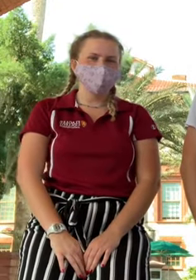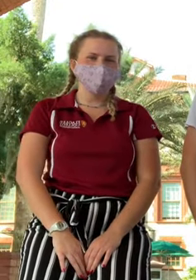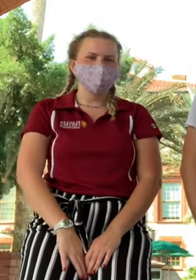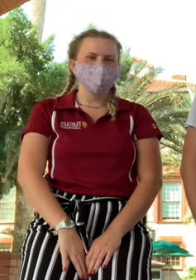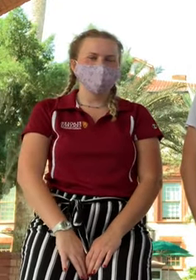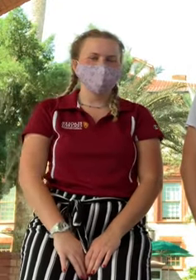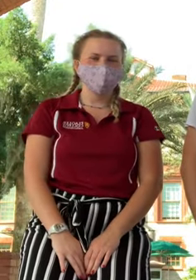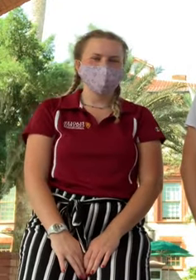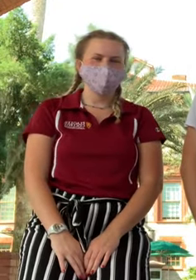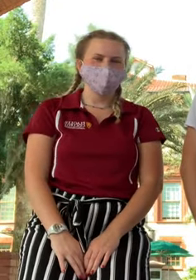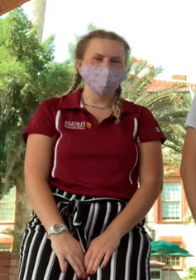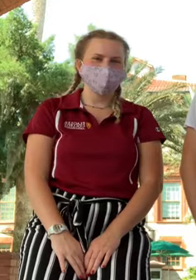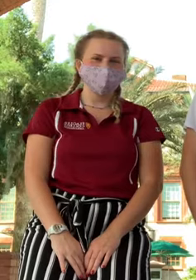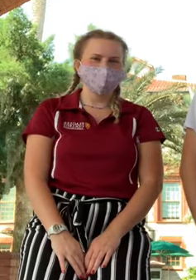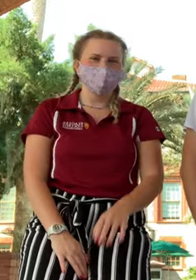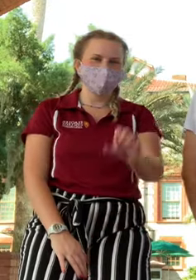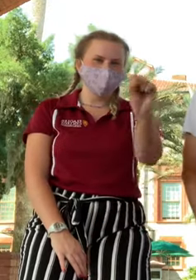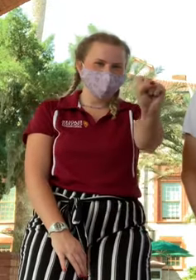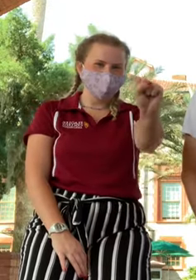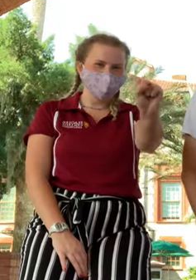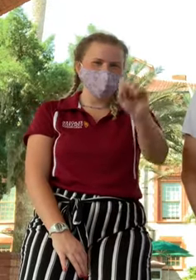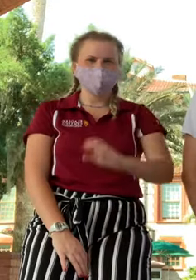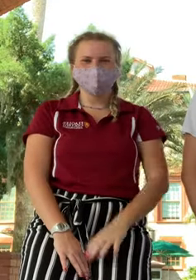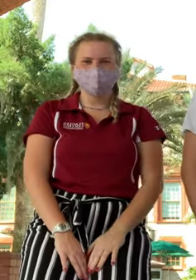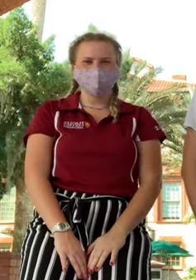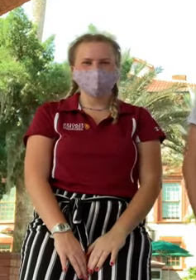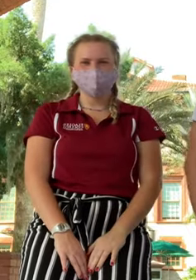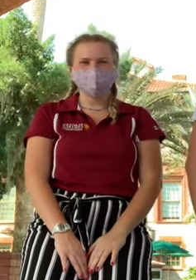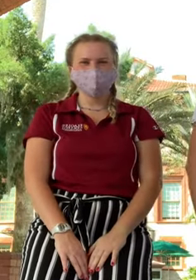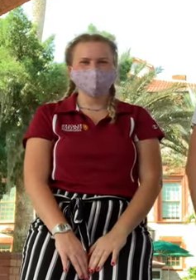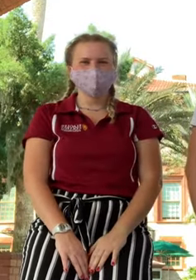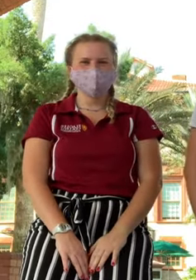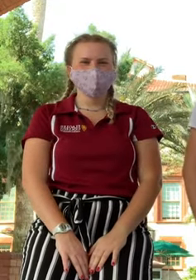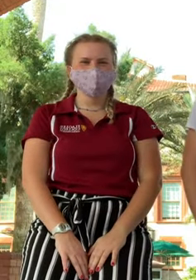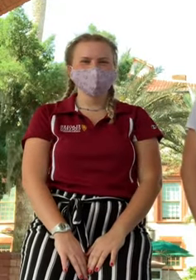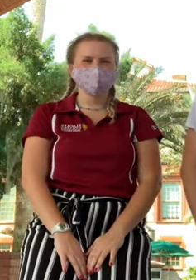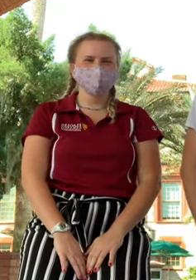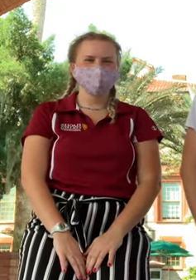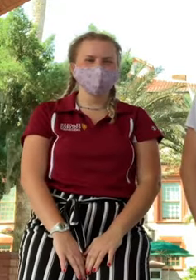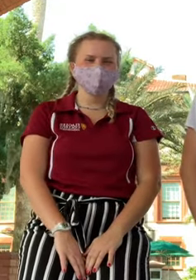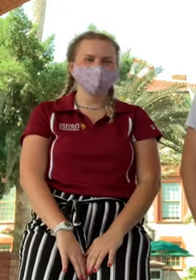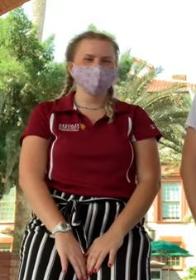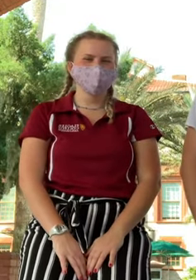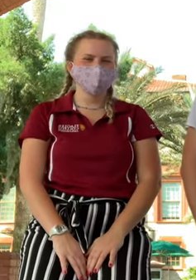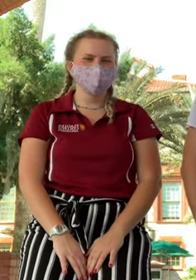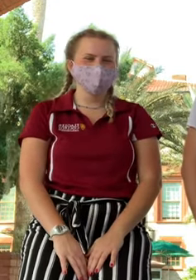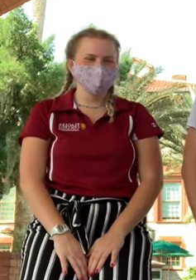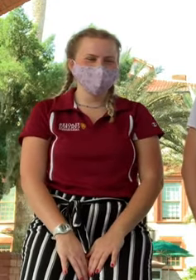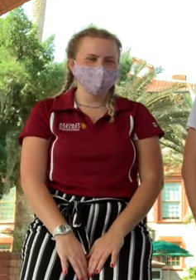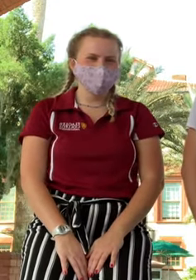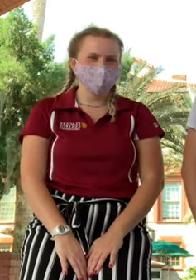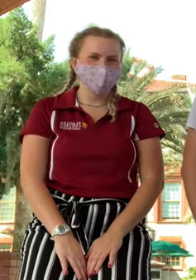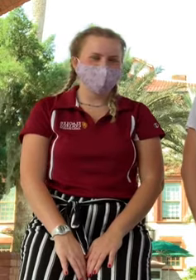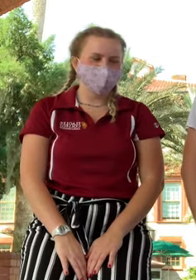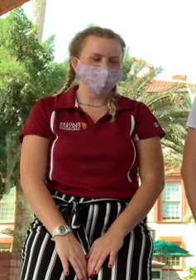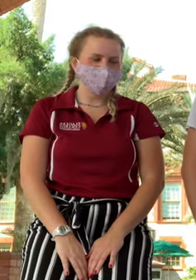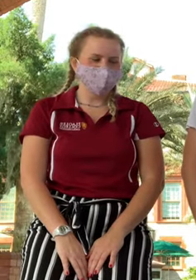a famous deaf scientist for S. His name is Sir John Cornforth and he won the Nobel Prize